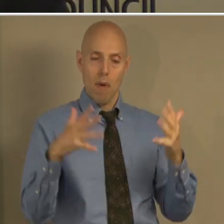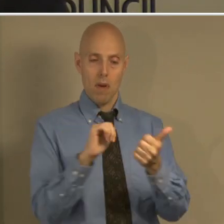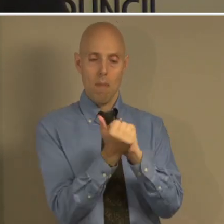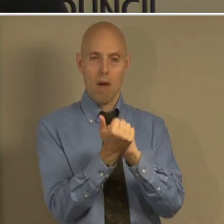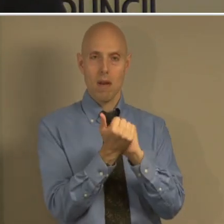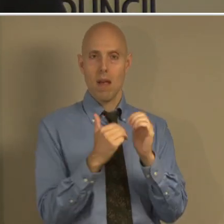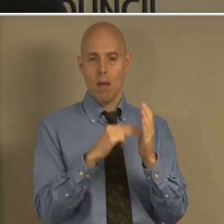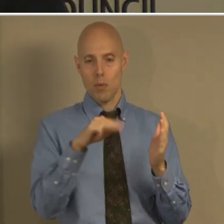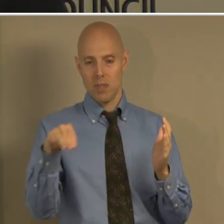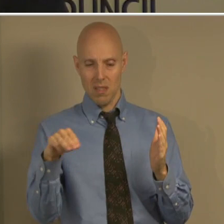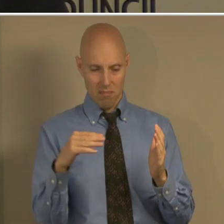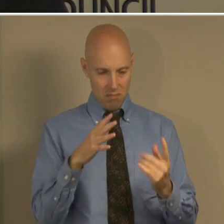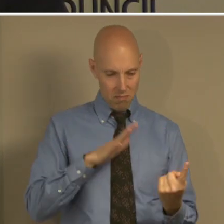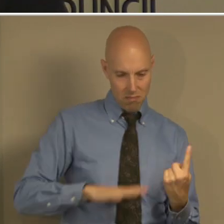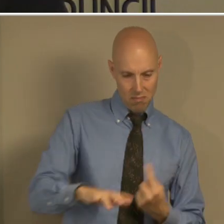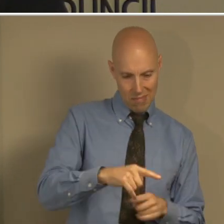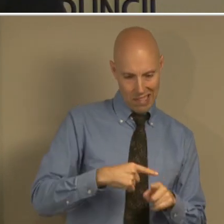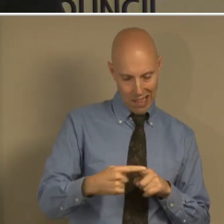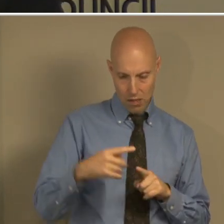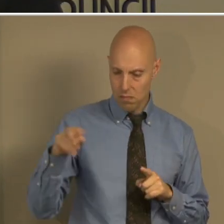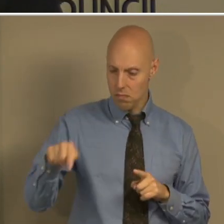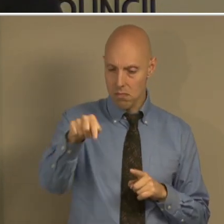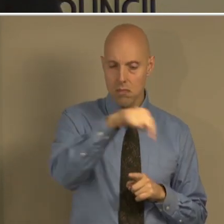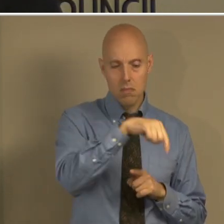which improves our geographical spread immensely.